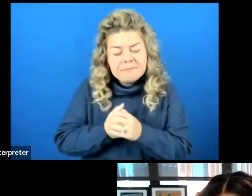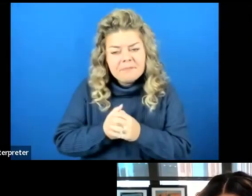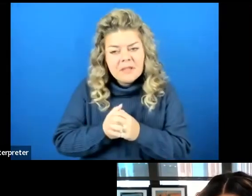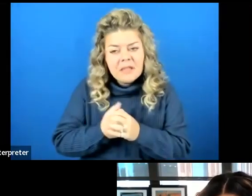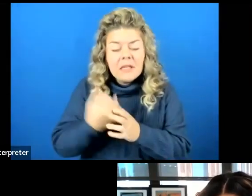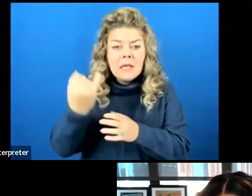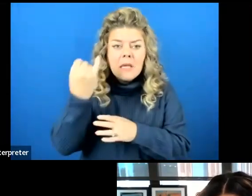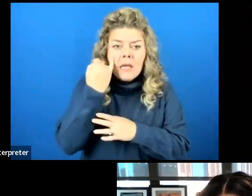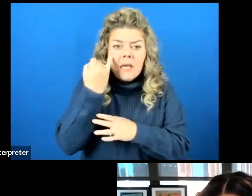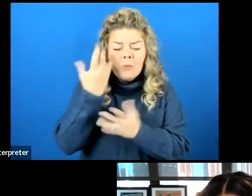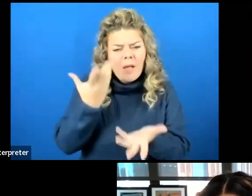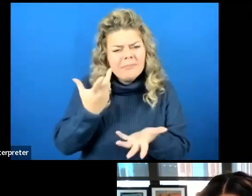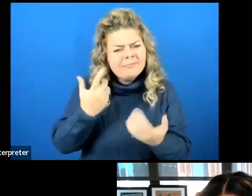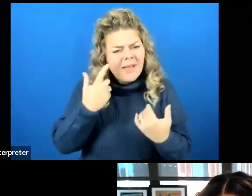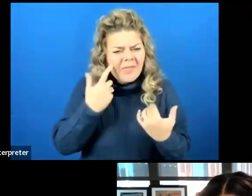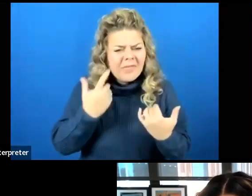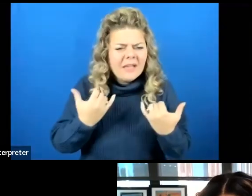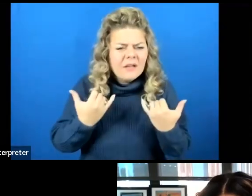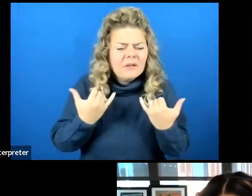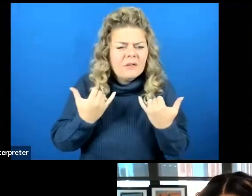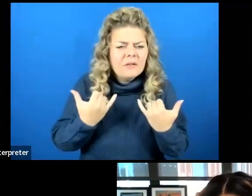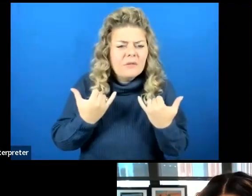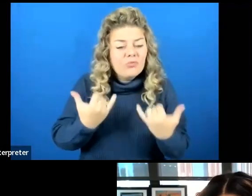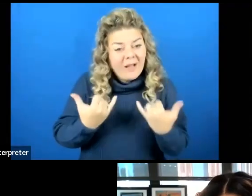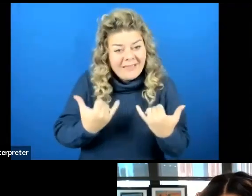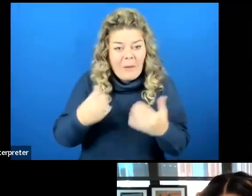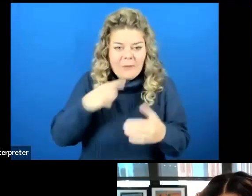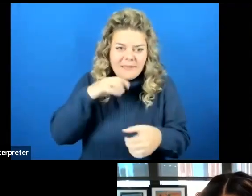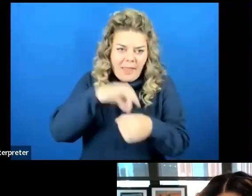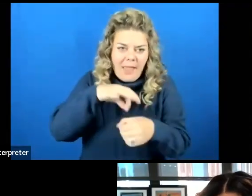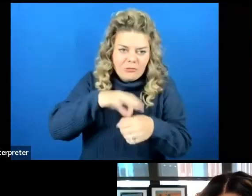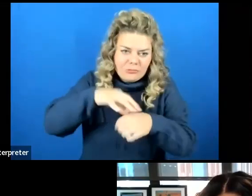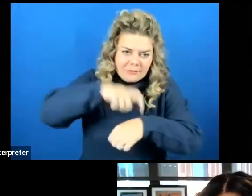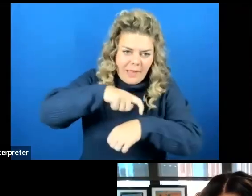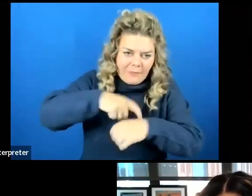think the, the current we're in an election season in the current political context tends